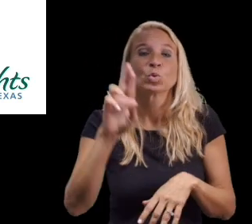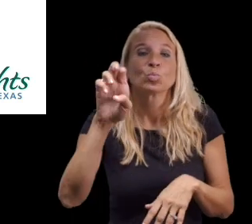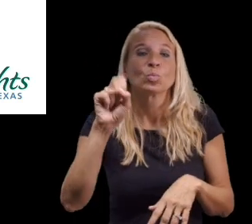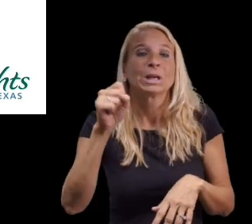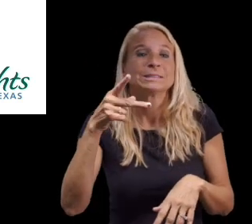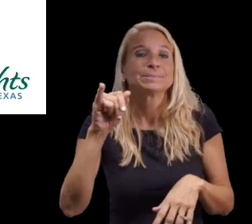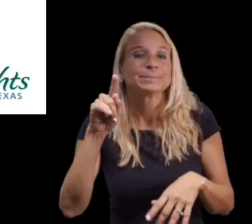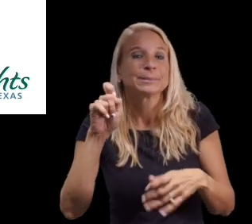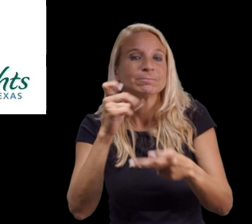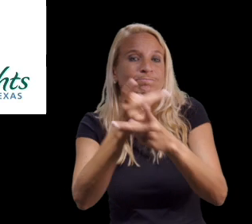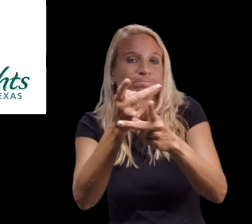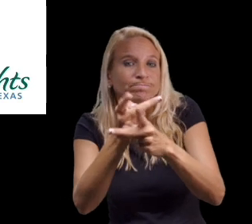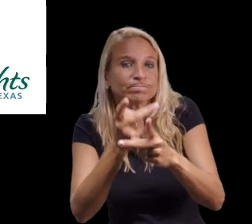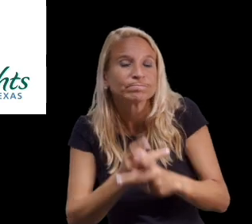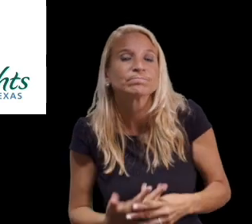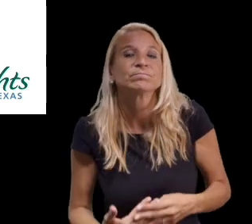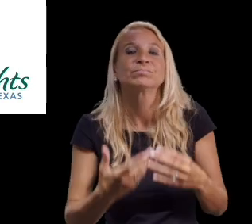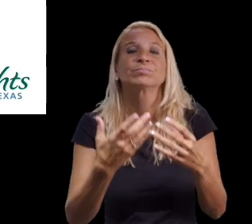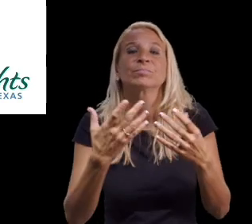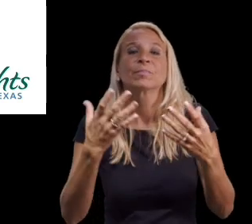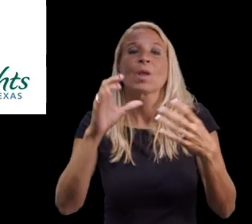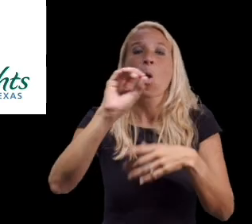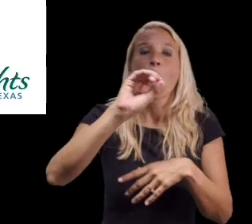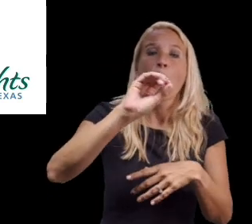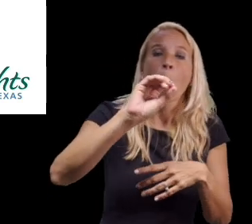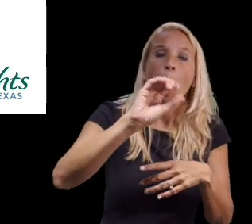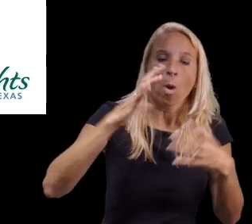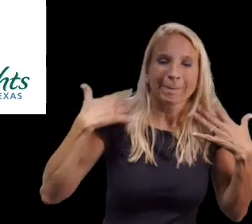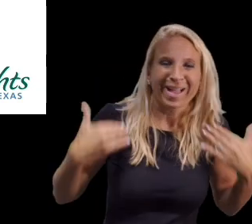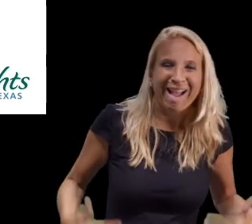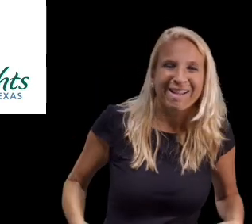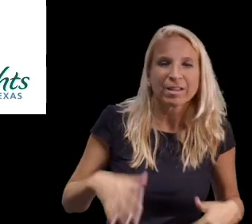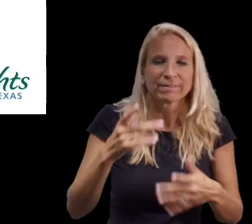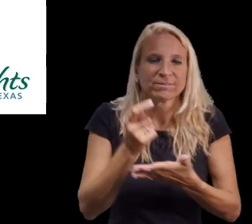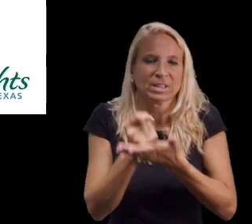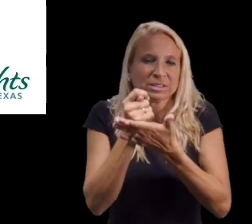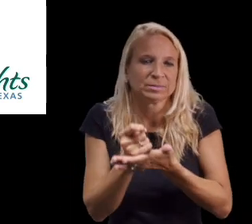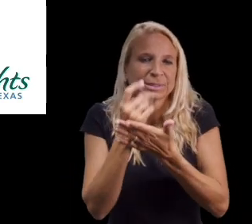respite care, occupational, physical and speech therapies,